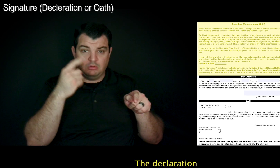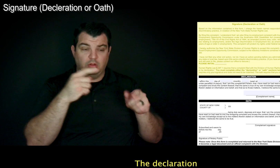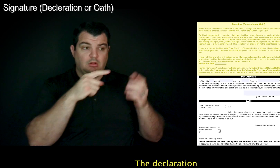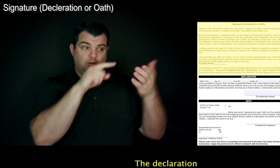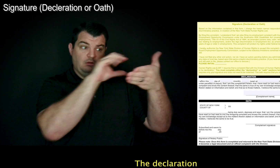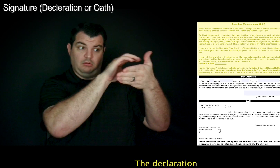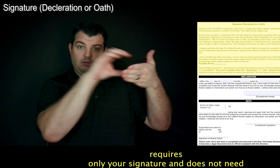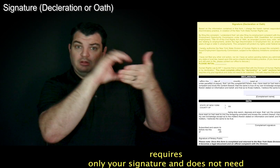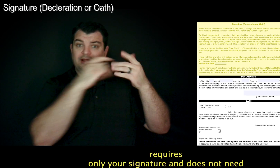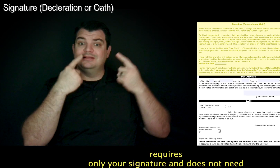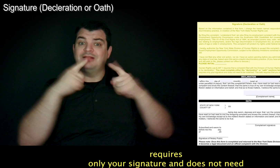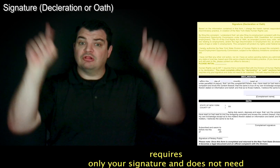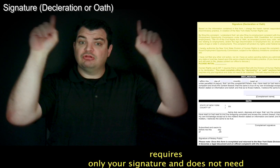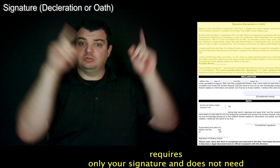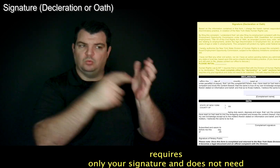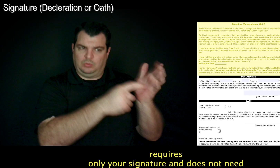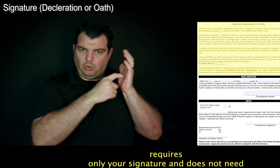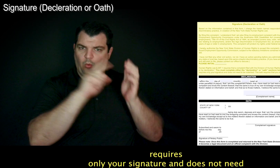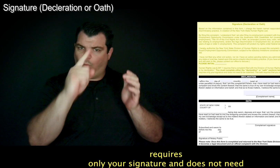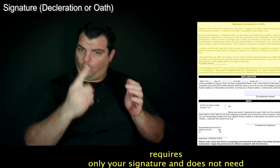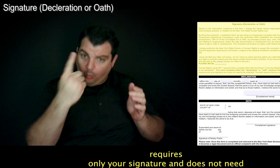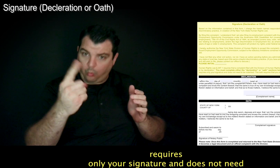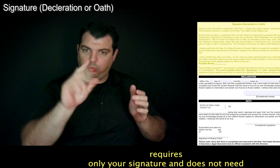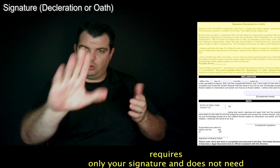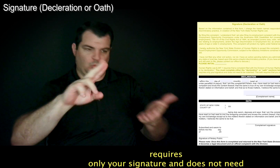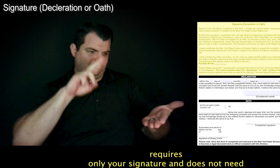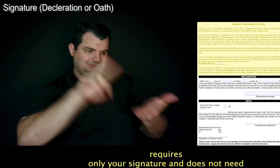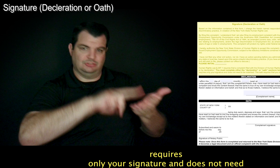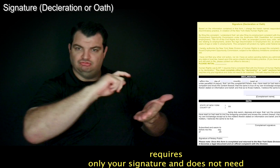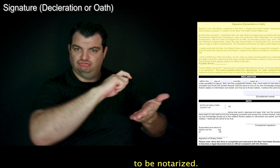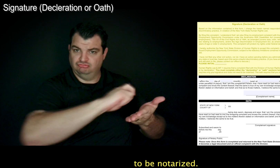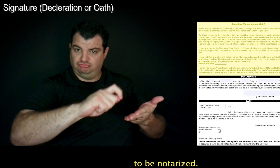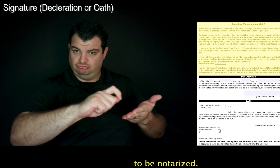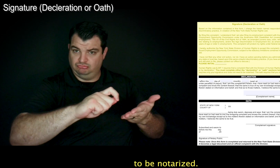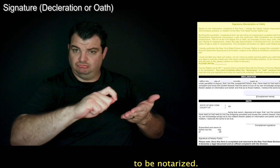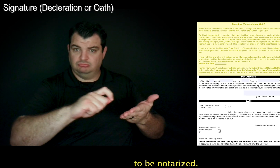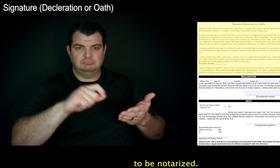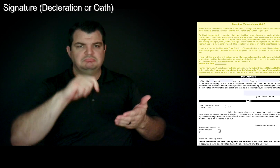The declaration requires only your signature and does not need to be notarized.